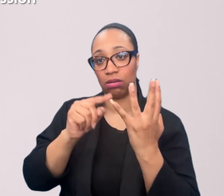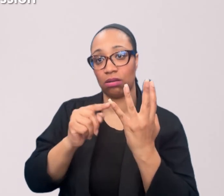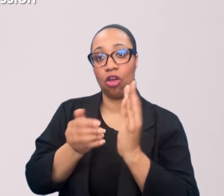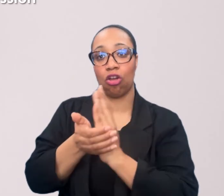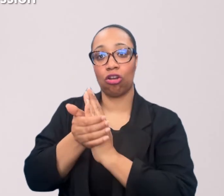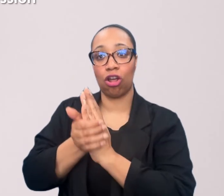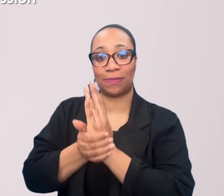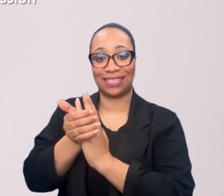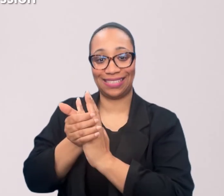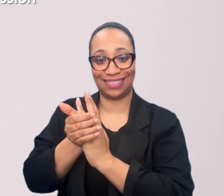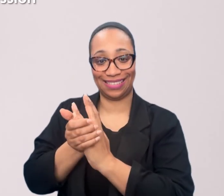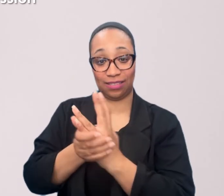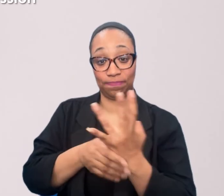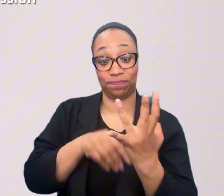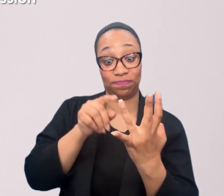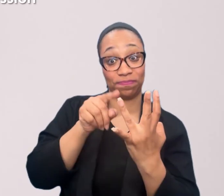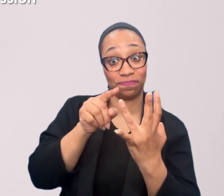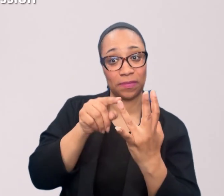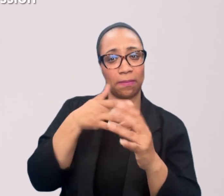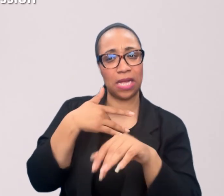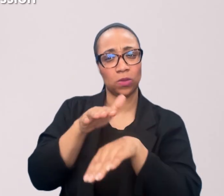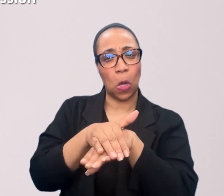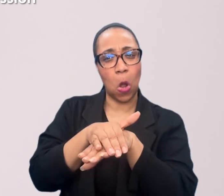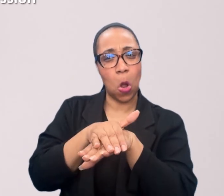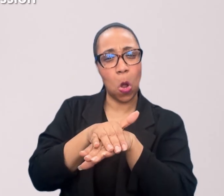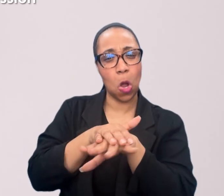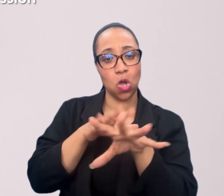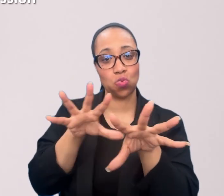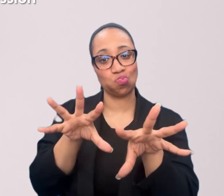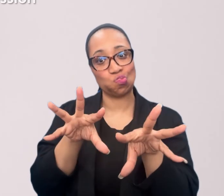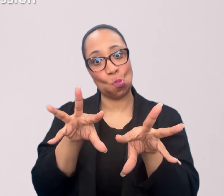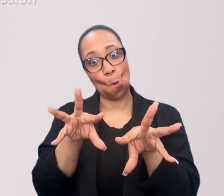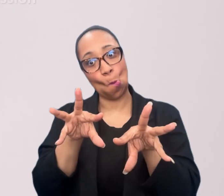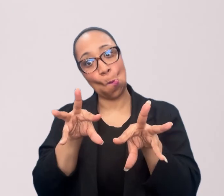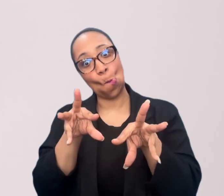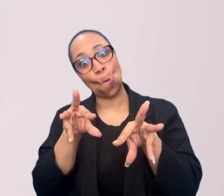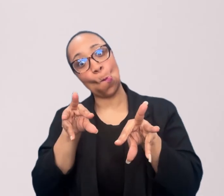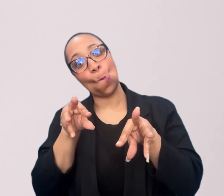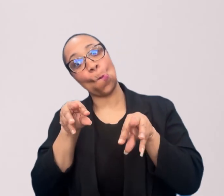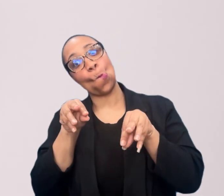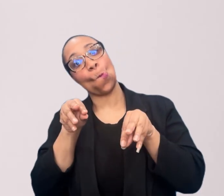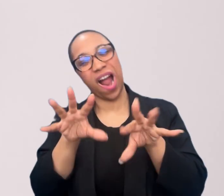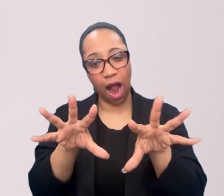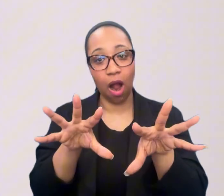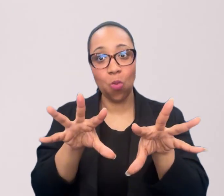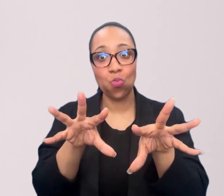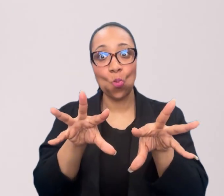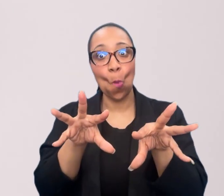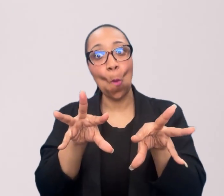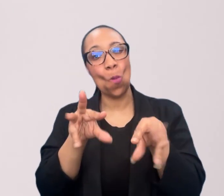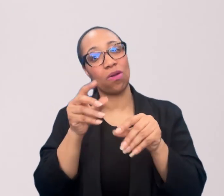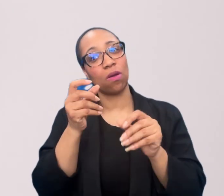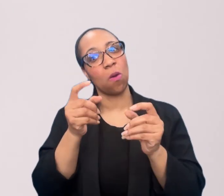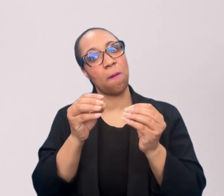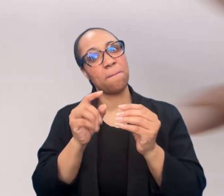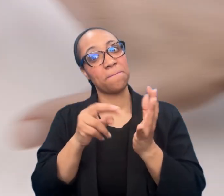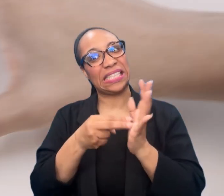longer slower sucks and that is going to be for the actual expression of your milk automatic mode